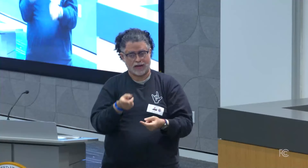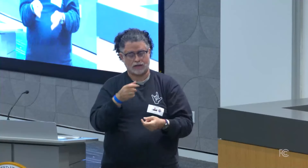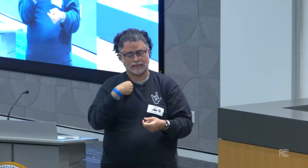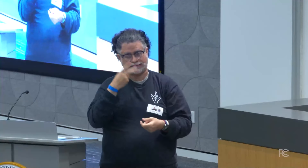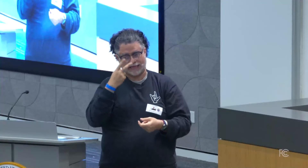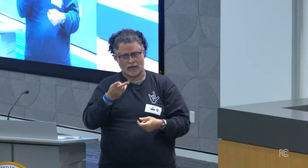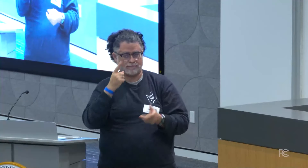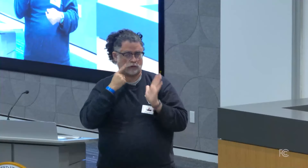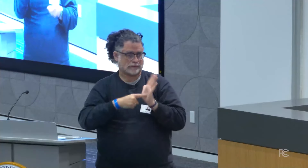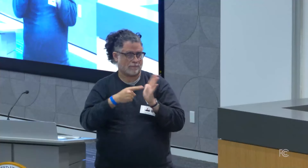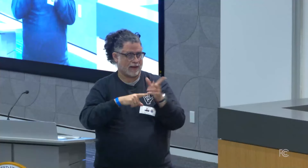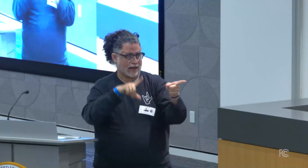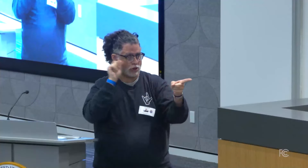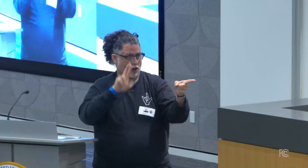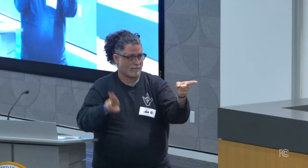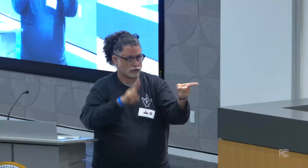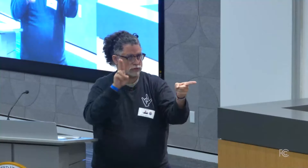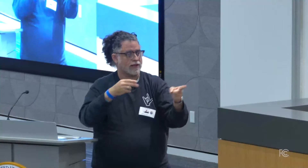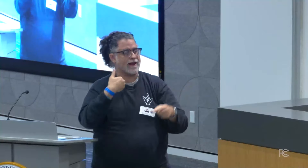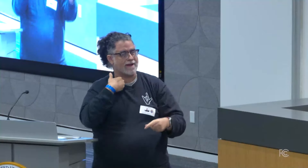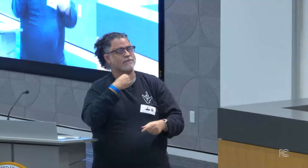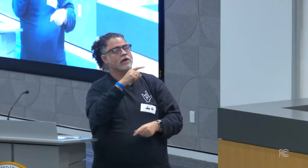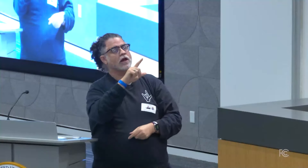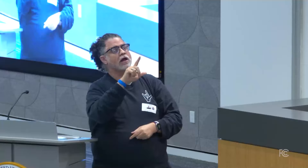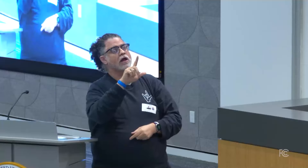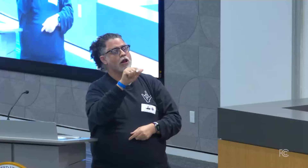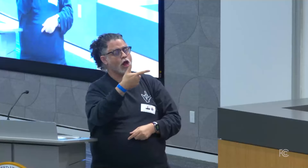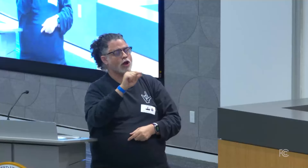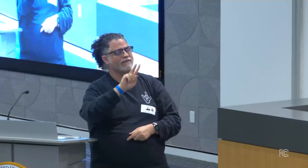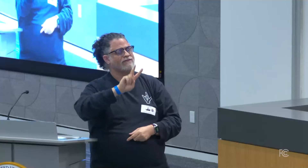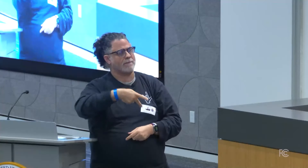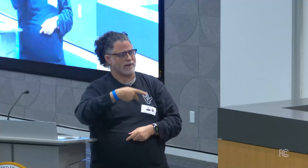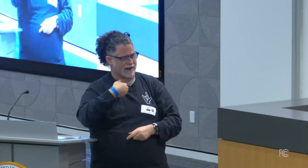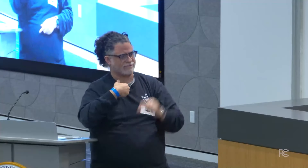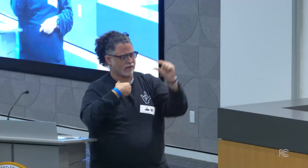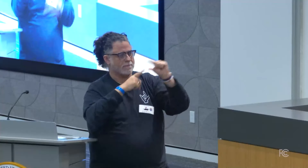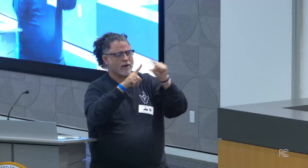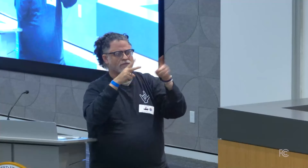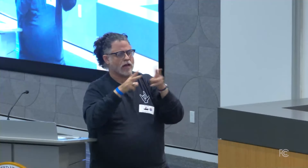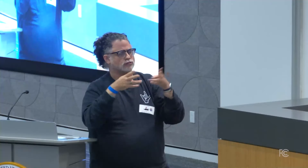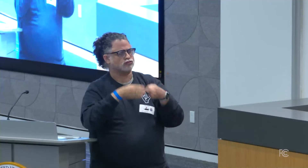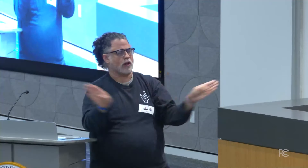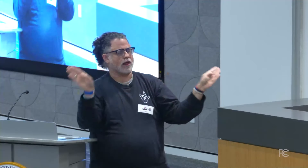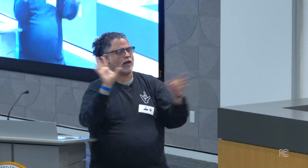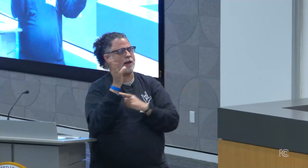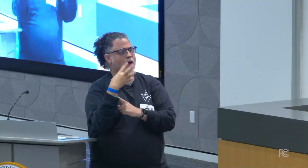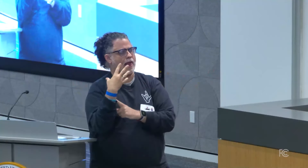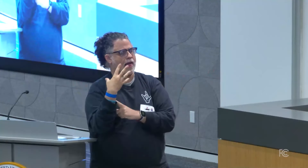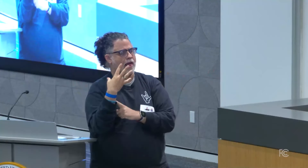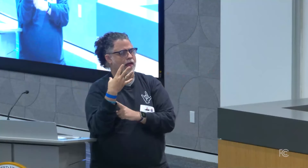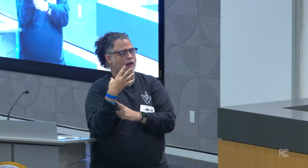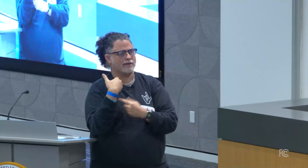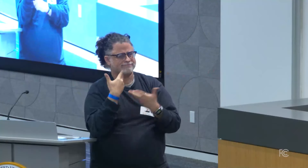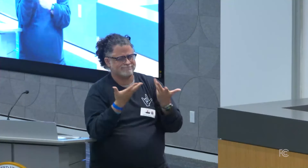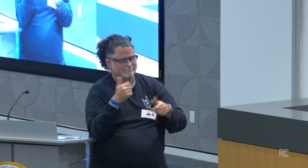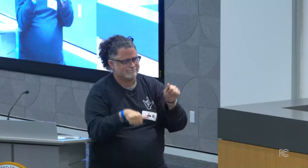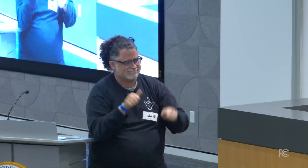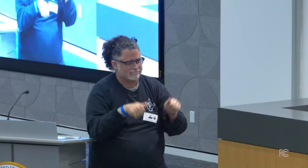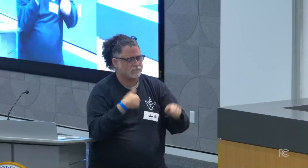THAT WILL BE ESTABLISHED THAT WILL BE A UNIVERSAL WAY OF KNOWING THAT THERE IS THIS TYPE OF COMMUNICATION AVAILABLE. BECAUSE SUCH A LOGO EXISTS